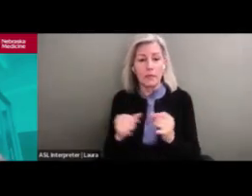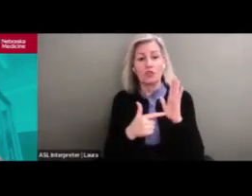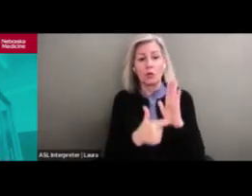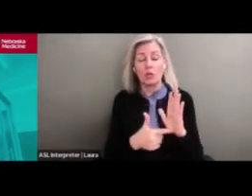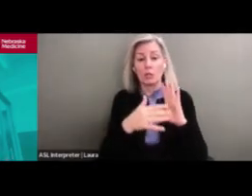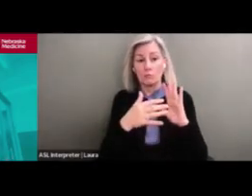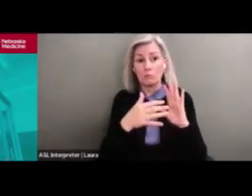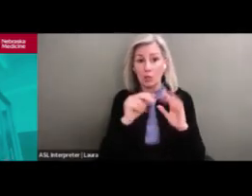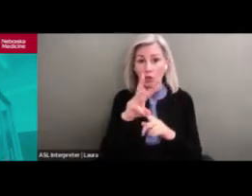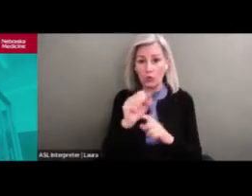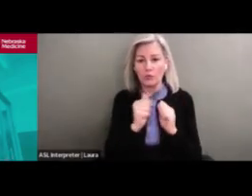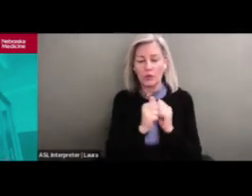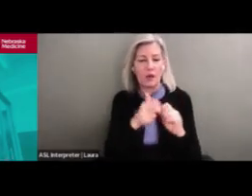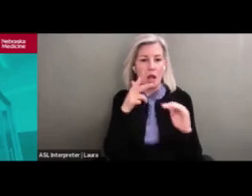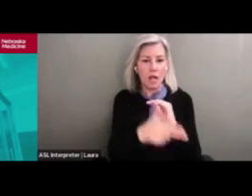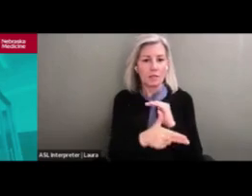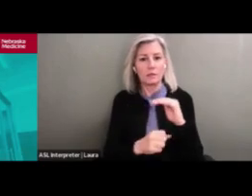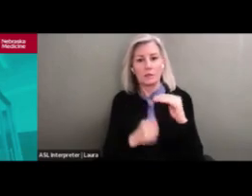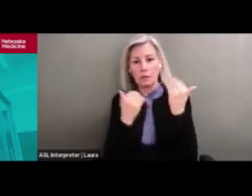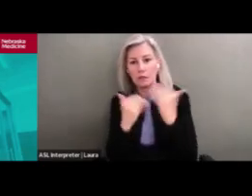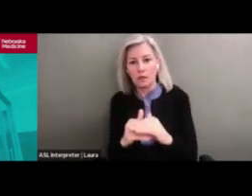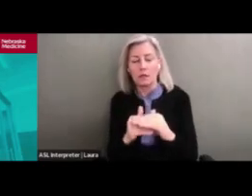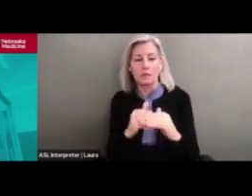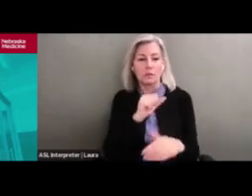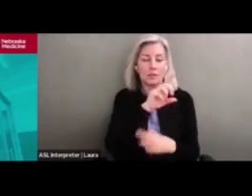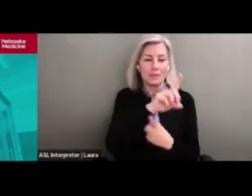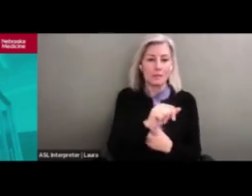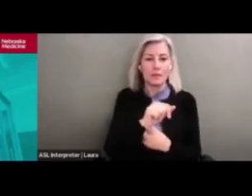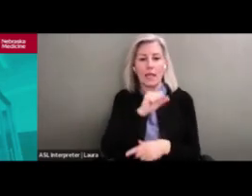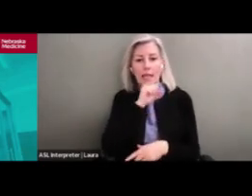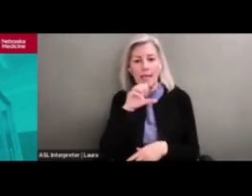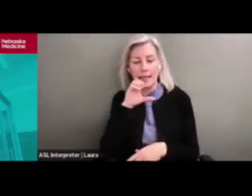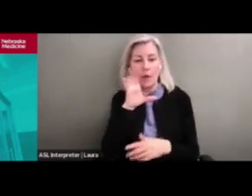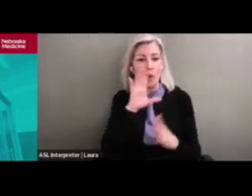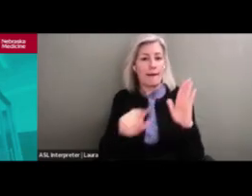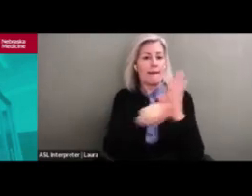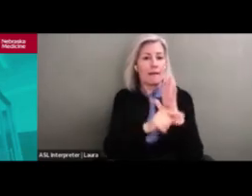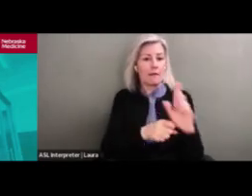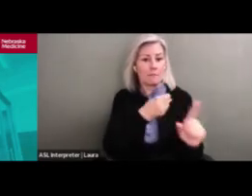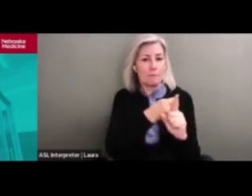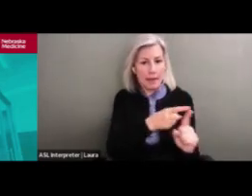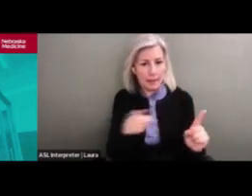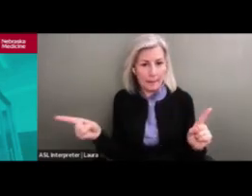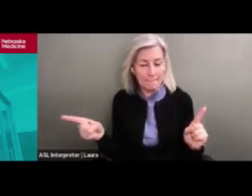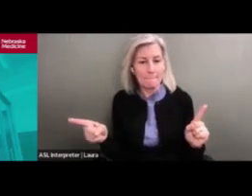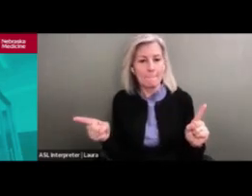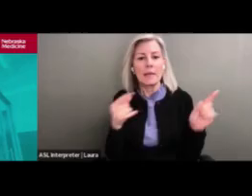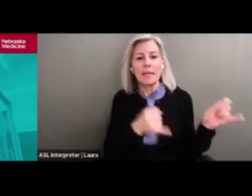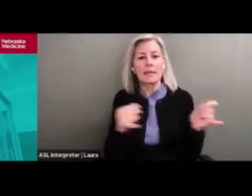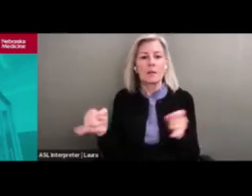Additionally, after many stories from families and individuals being featured in the news sharing how cuts NCAPPS